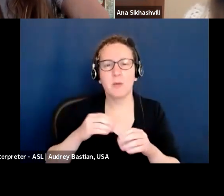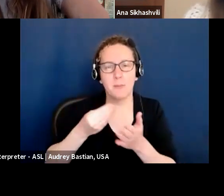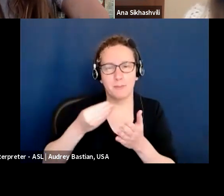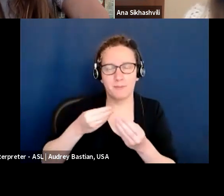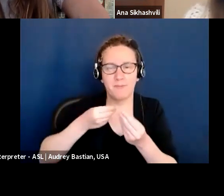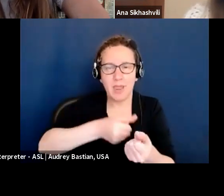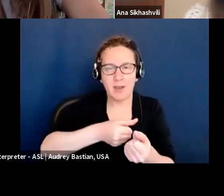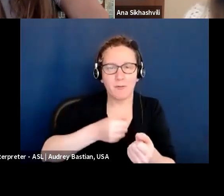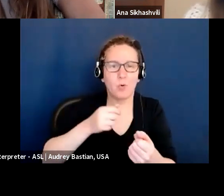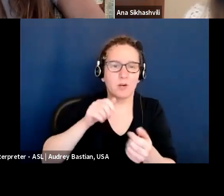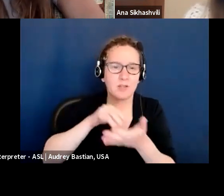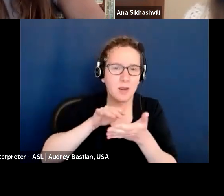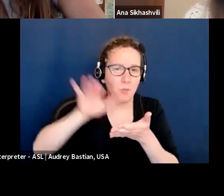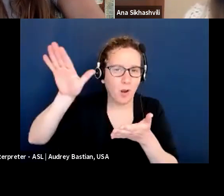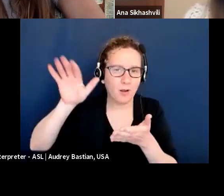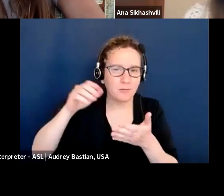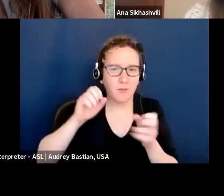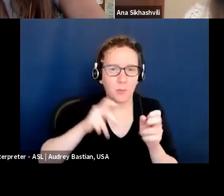searching for study abroad opportunities. >> JUSTIN HARFORD: Thanks Samsara!